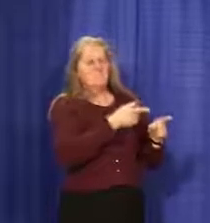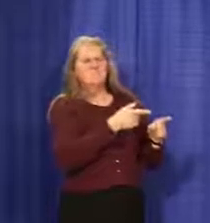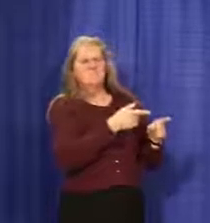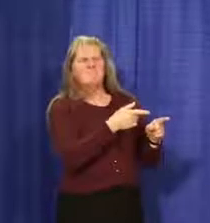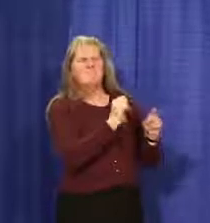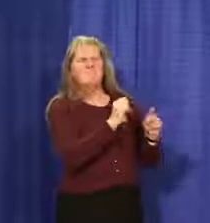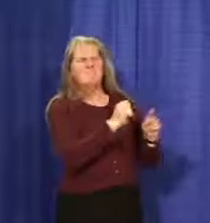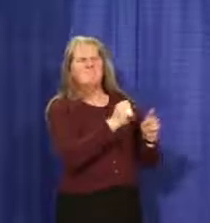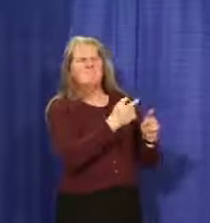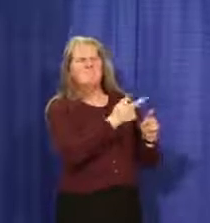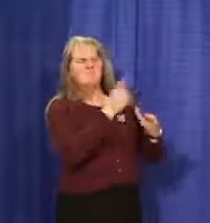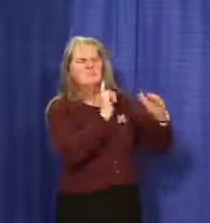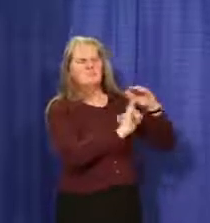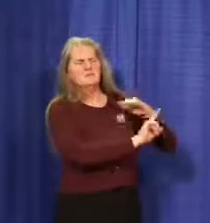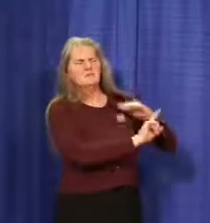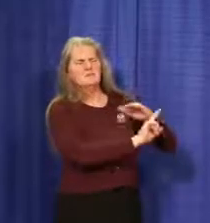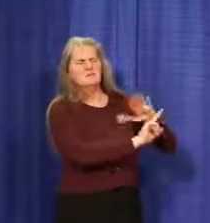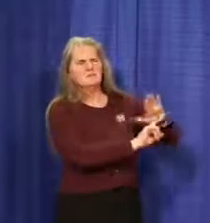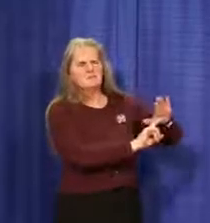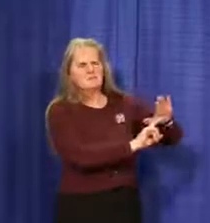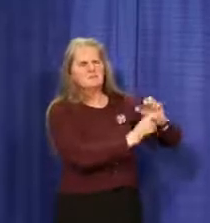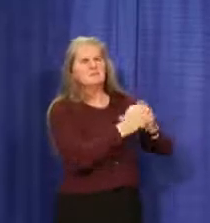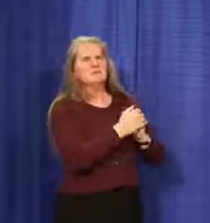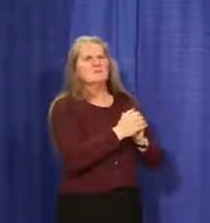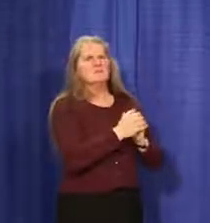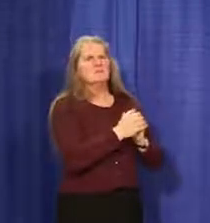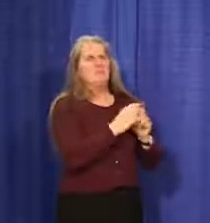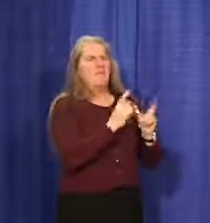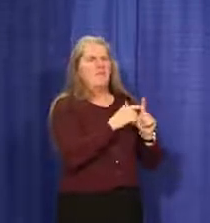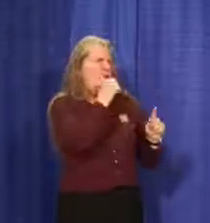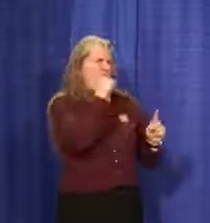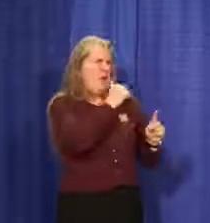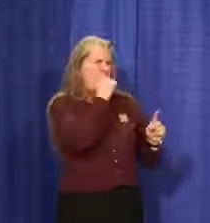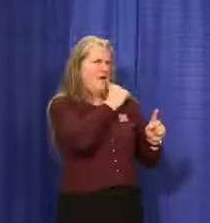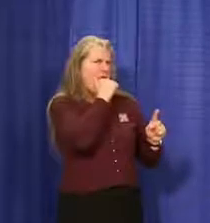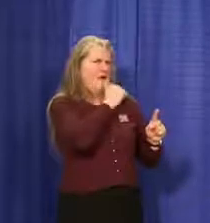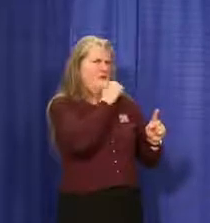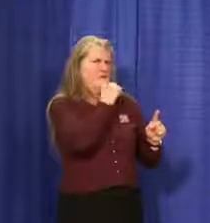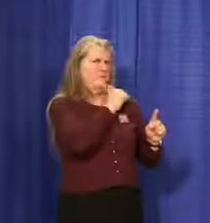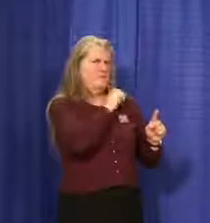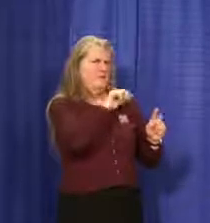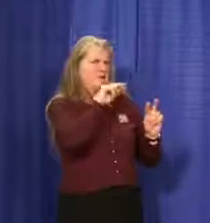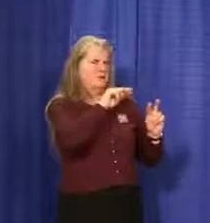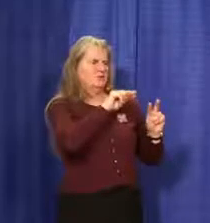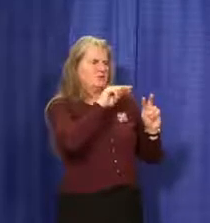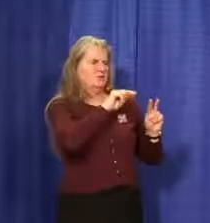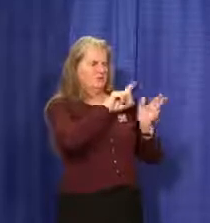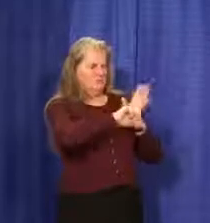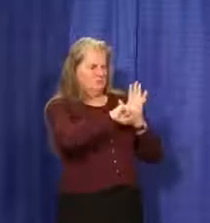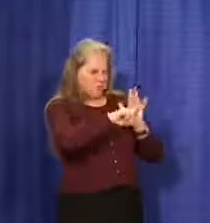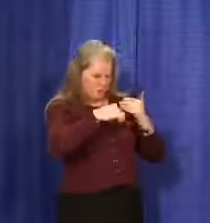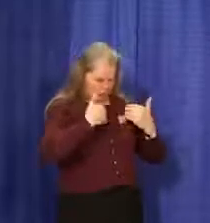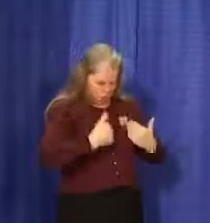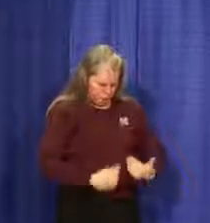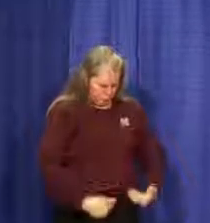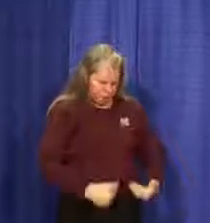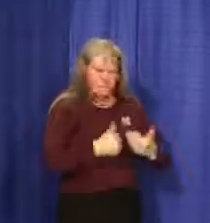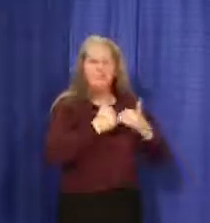to self isolate and then to do daily symptom monitoring. When high-risk contacts are self